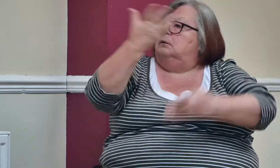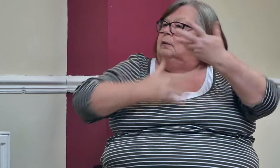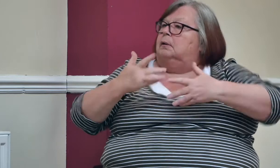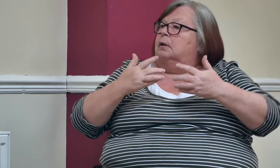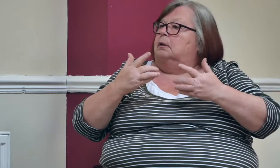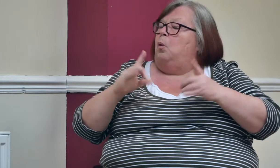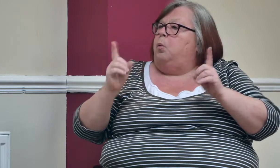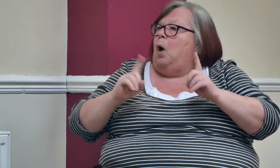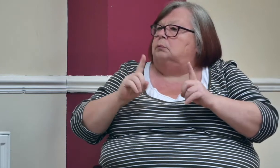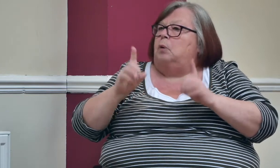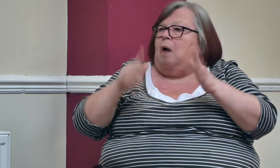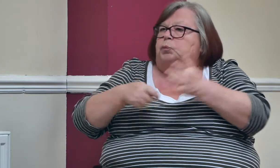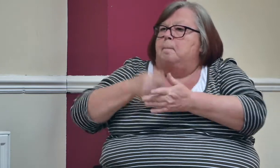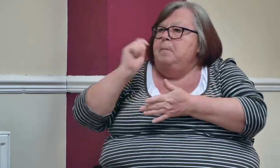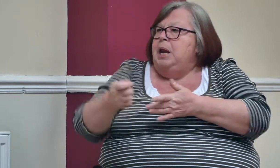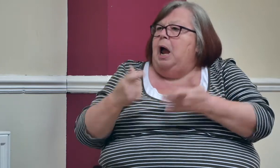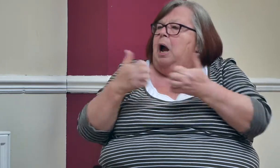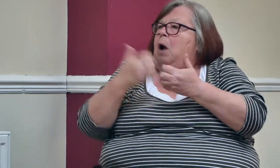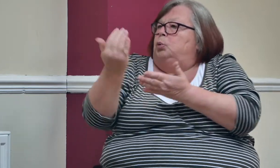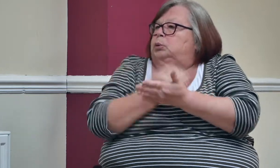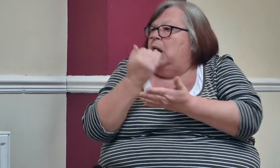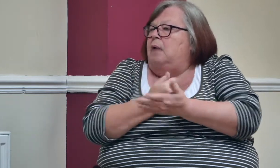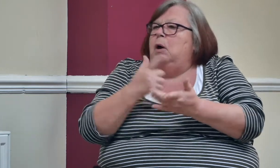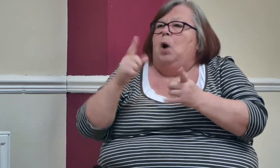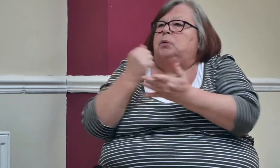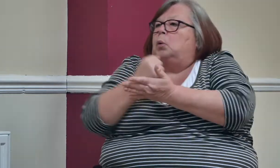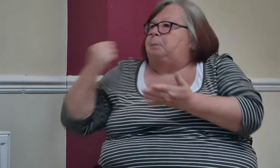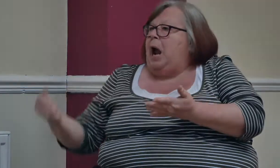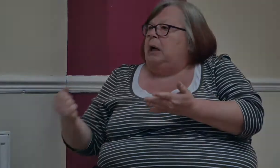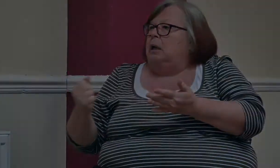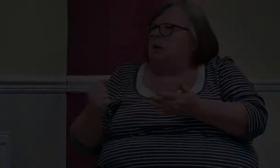So the teachers would explain to us what you had to buy, how to save money, what to do at the bank...